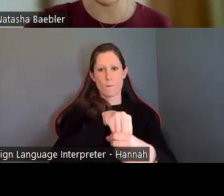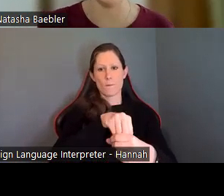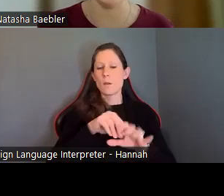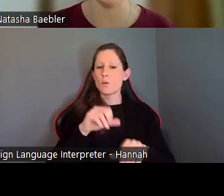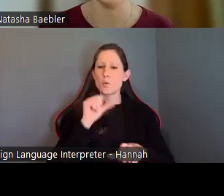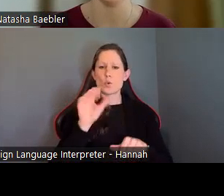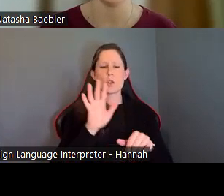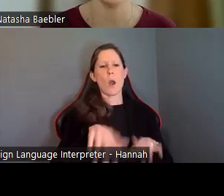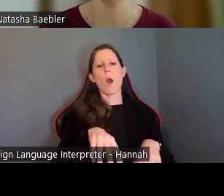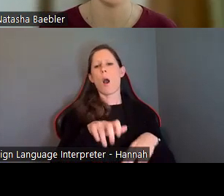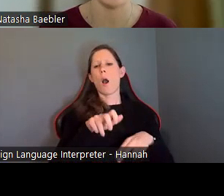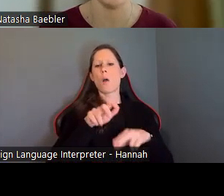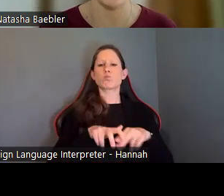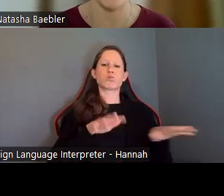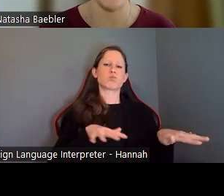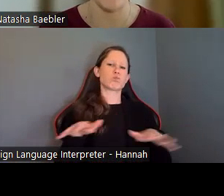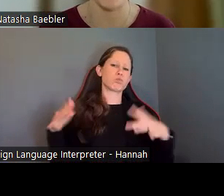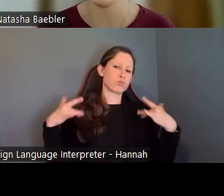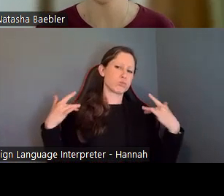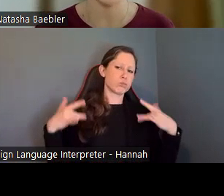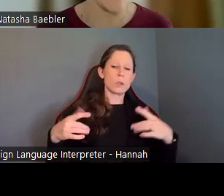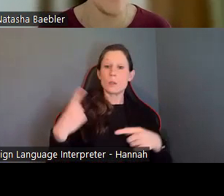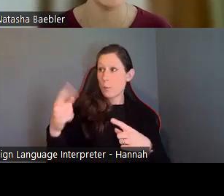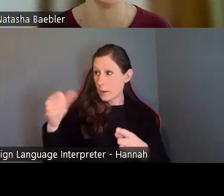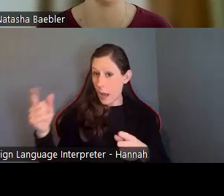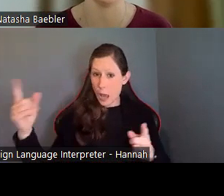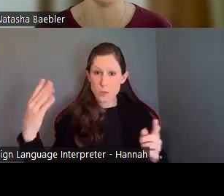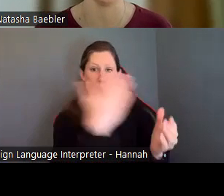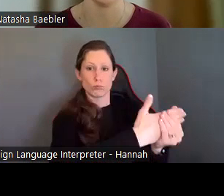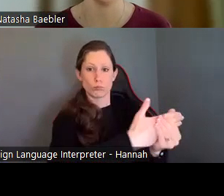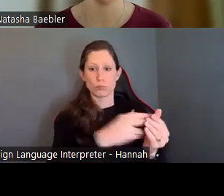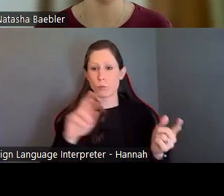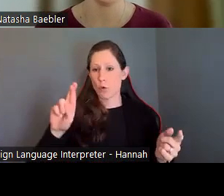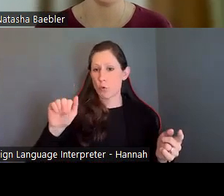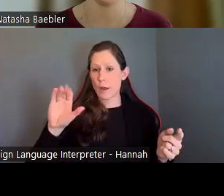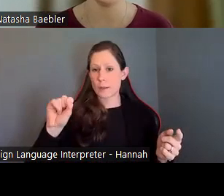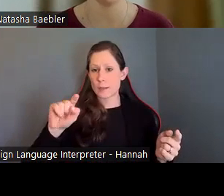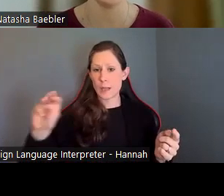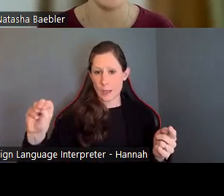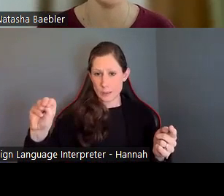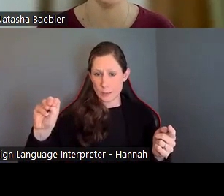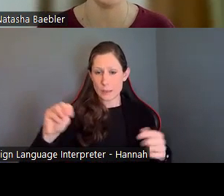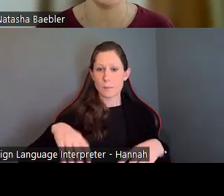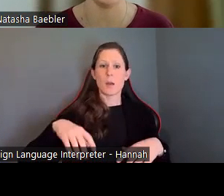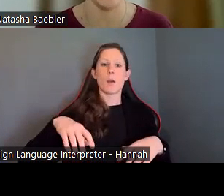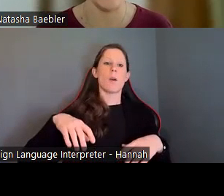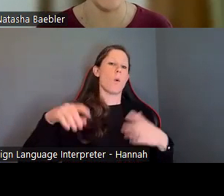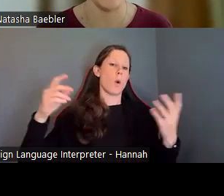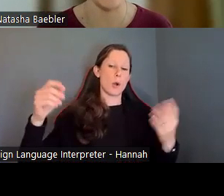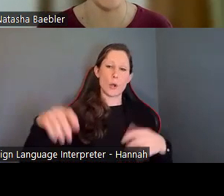else counter the racist remark, ableist remark. Call people out on their isms.